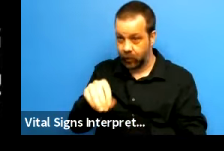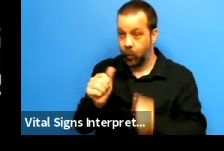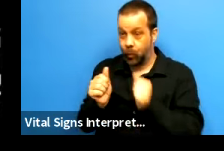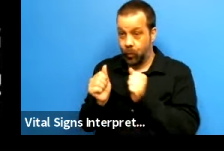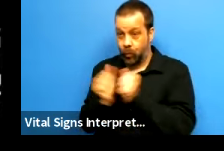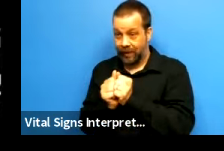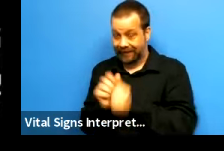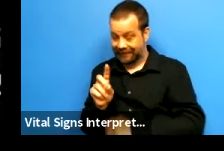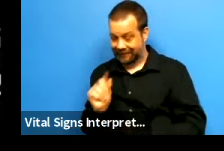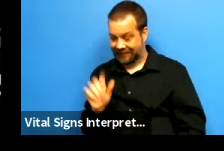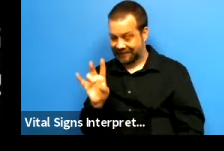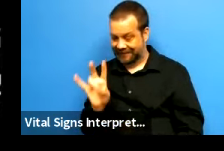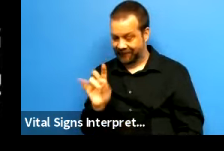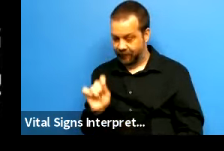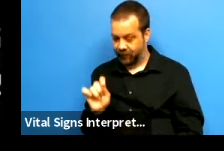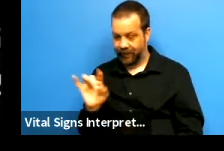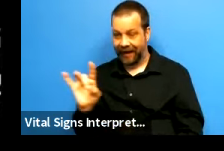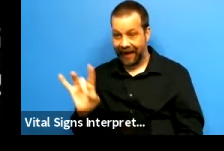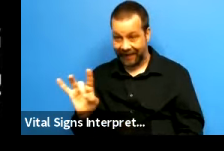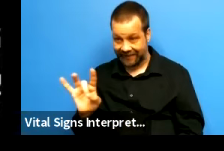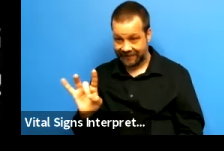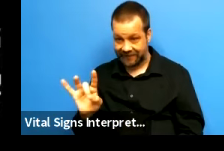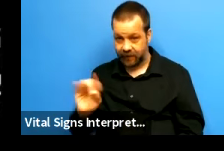was 7.8% adults.